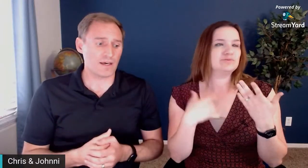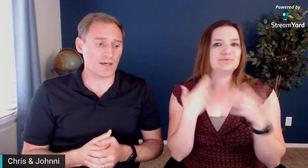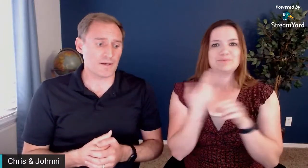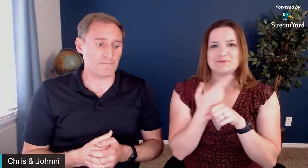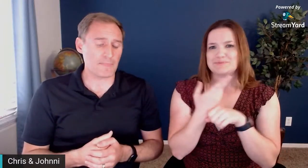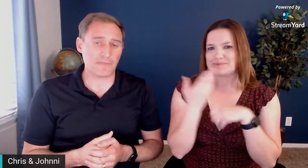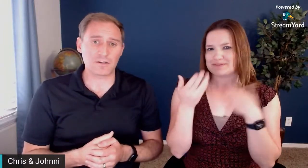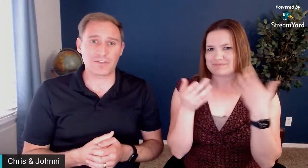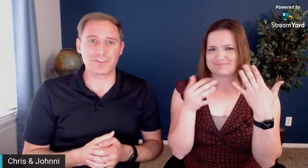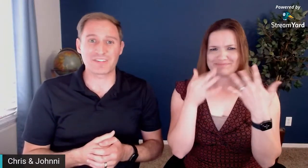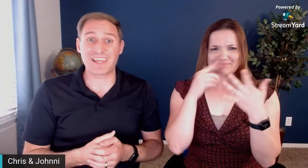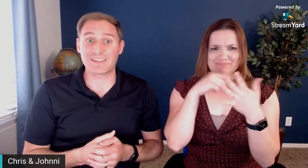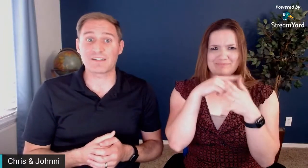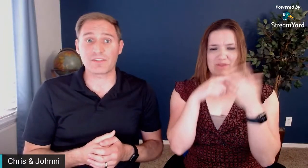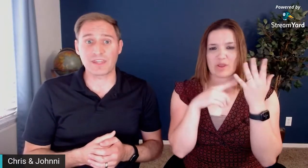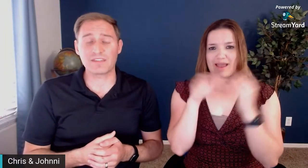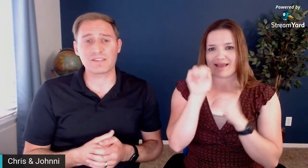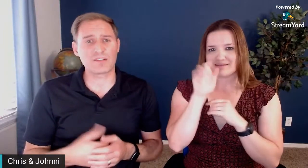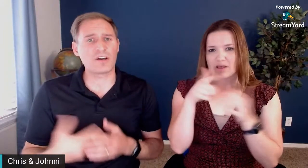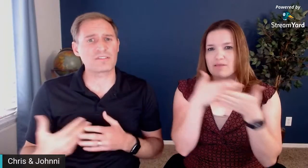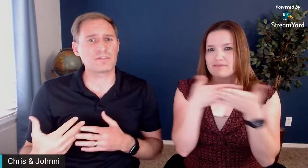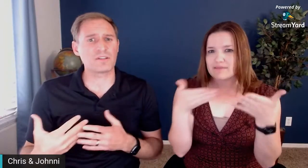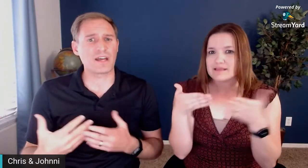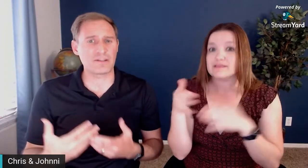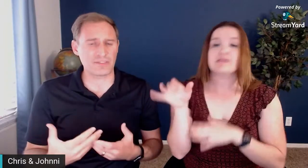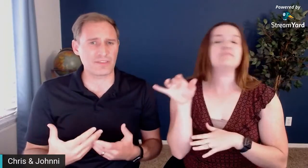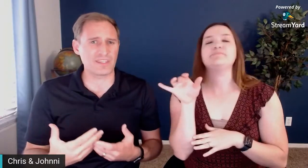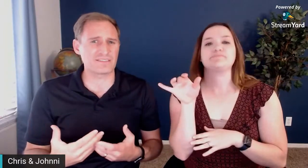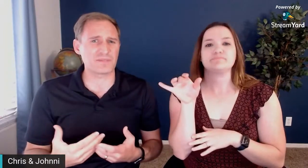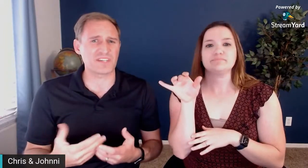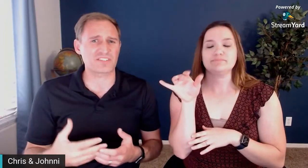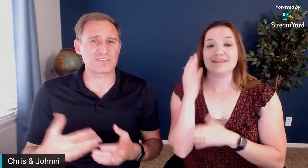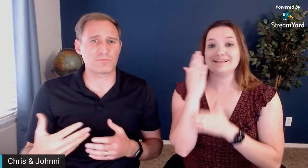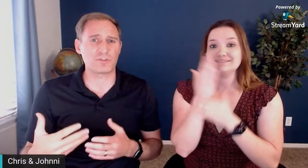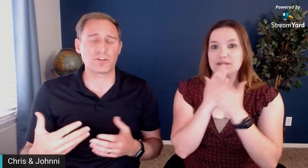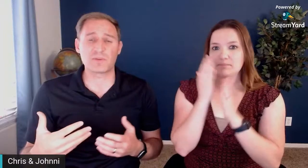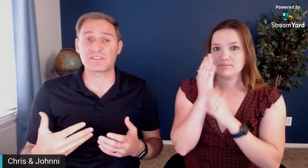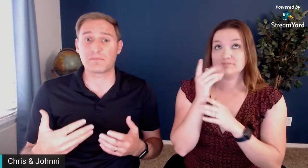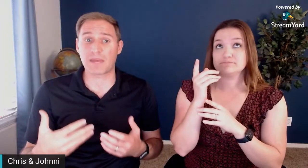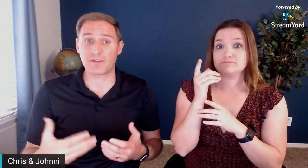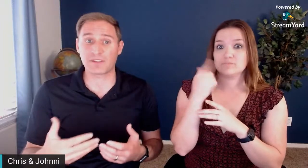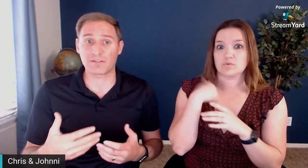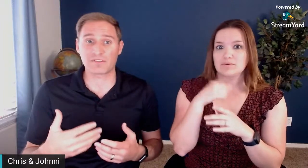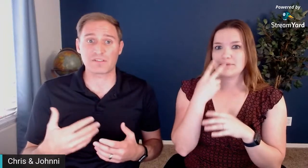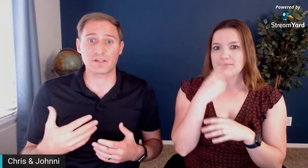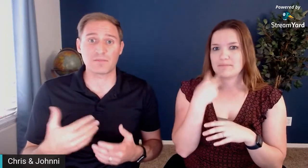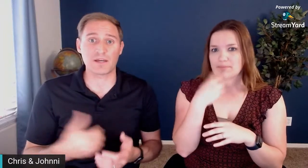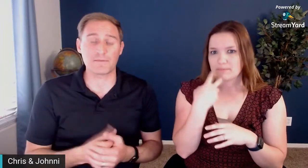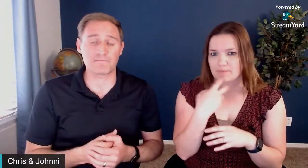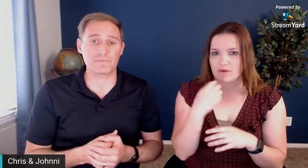um all of those asl things and also out in some sections well there'll be some mouthing or some um